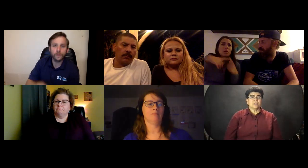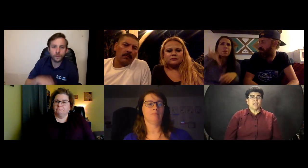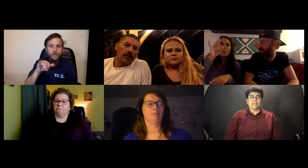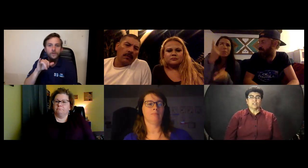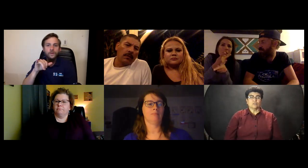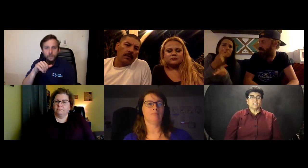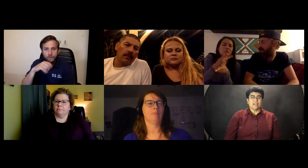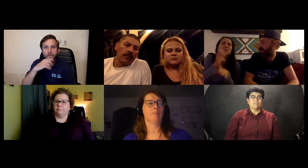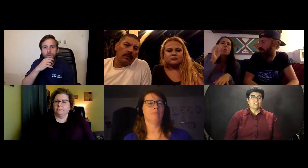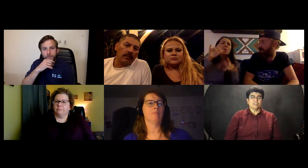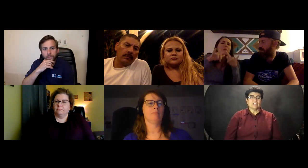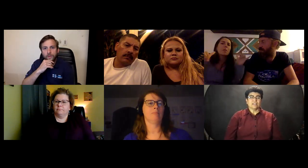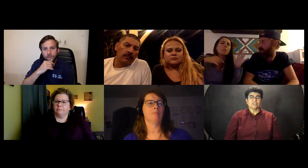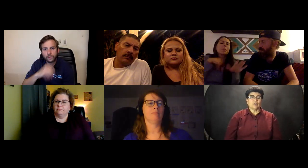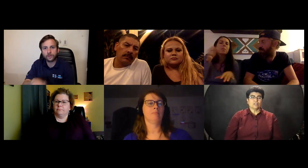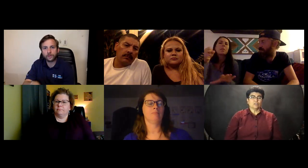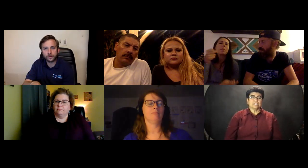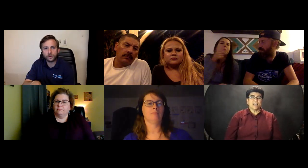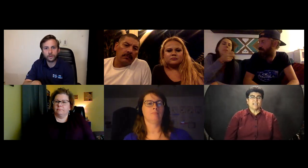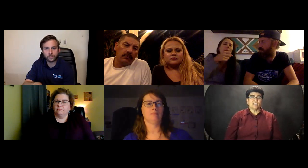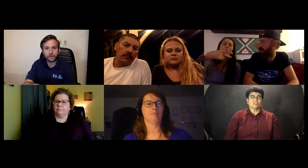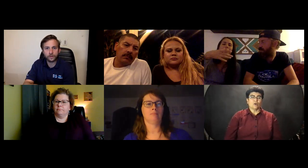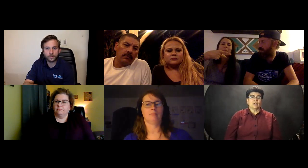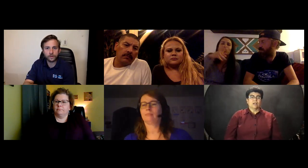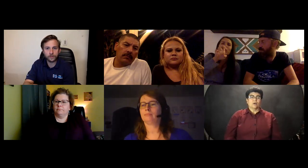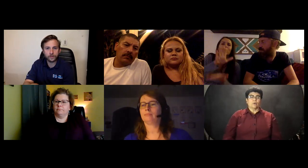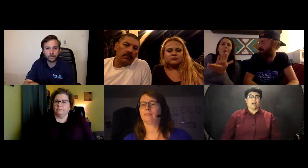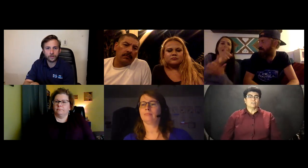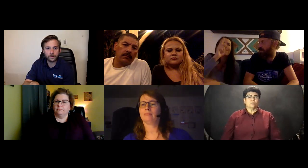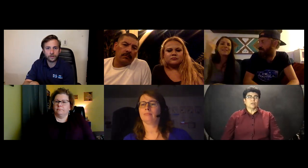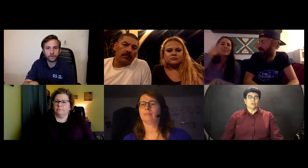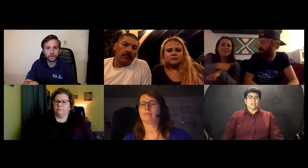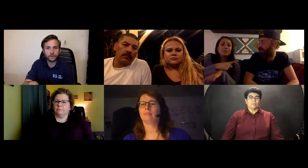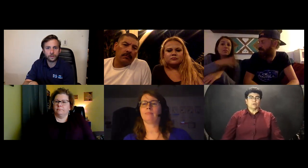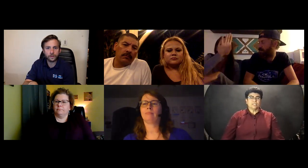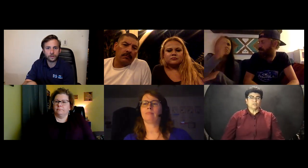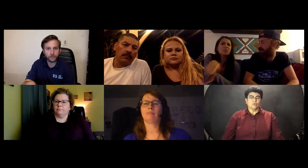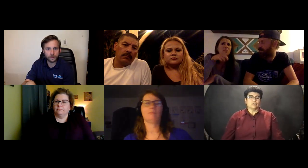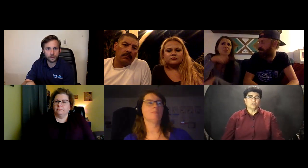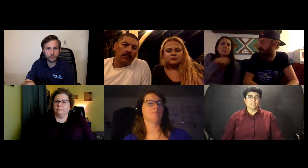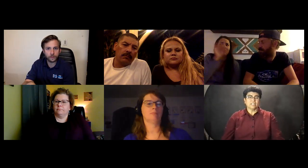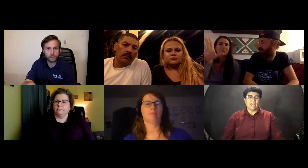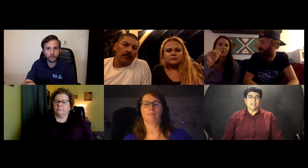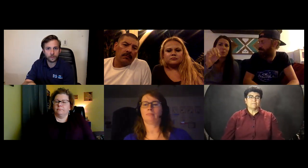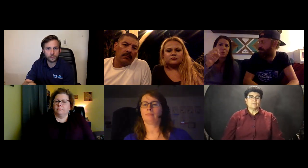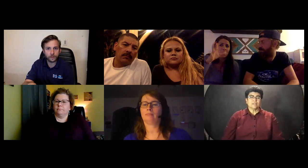that includes everything you know including daycare so we also put her in a preschool during